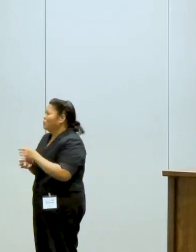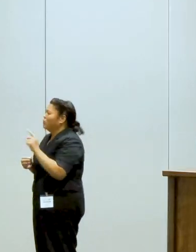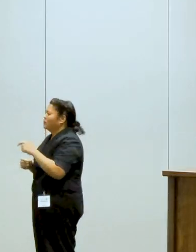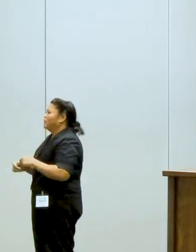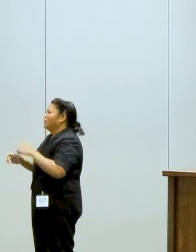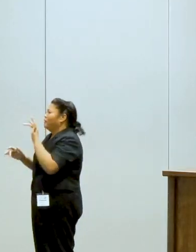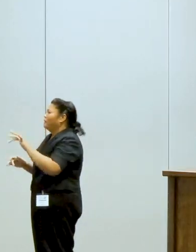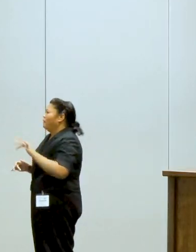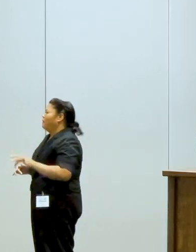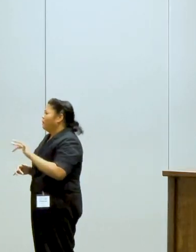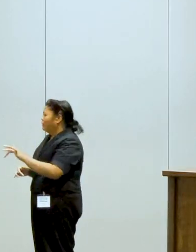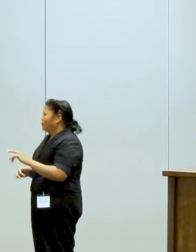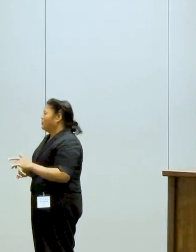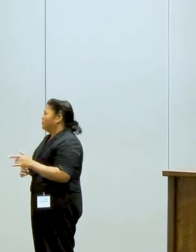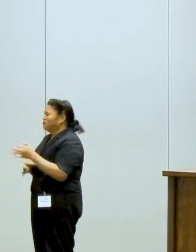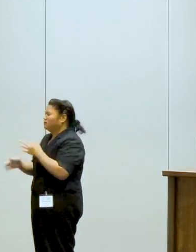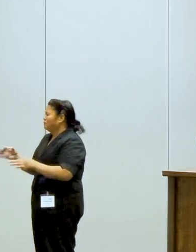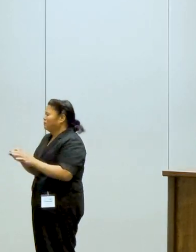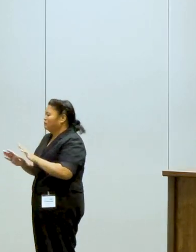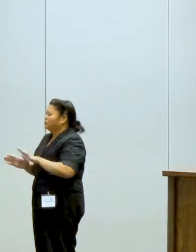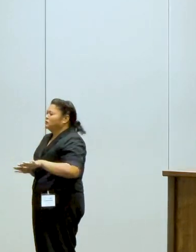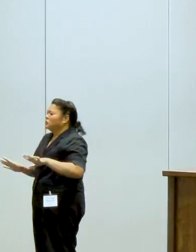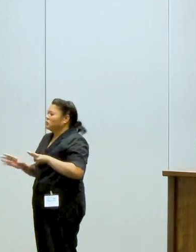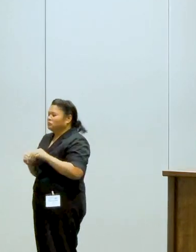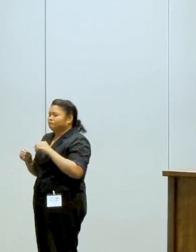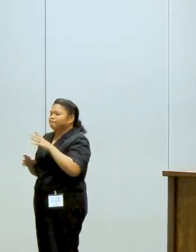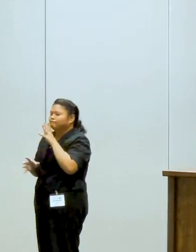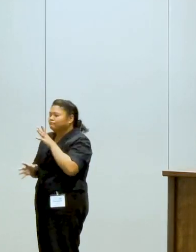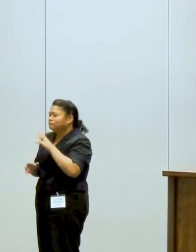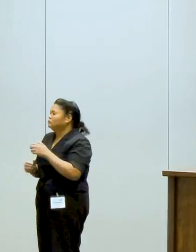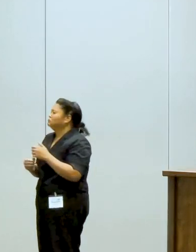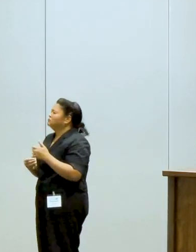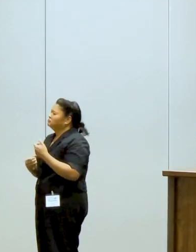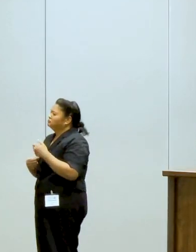and enabling a smoother, more automated, sorry, more